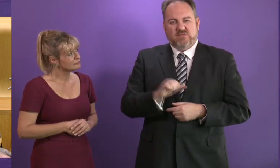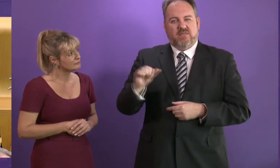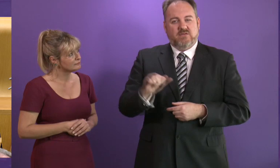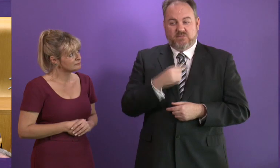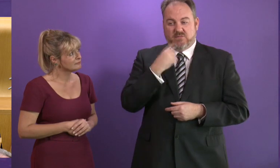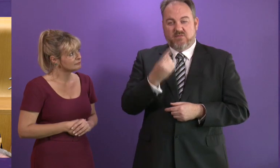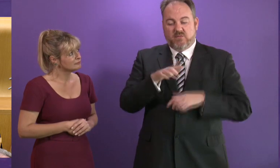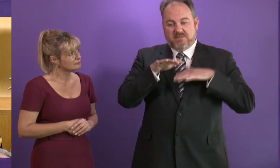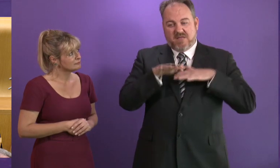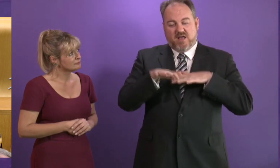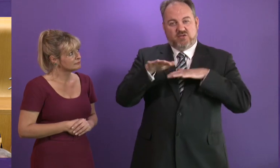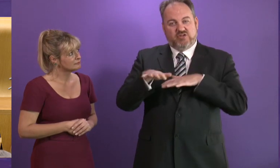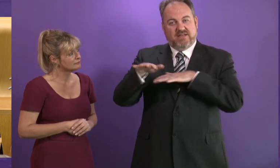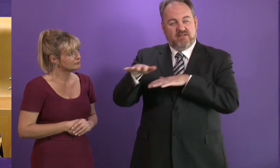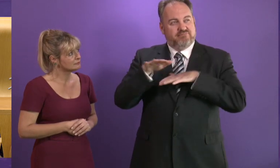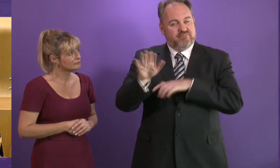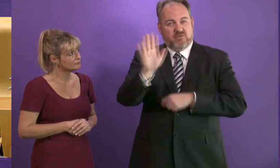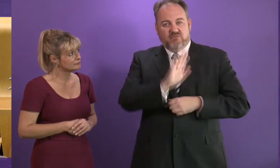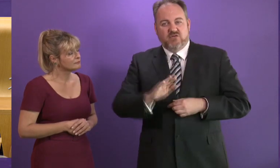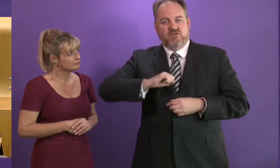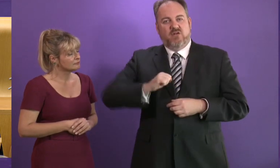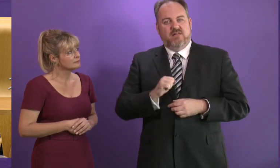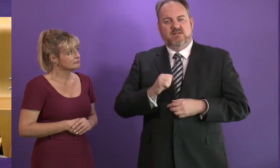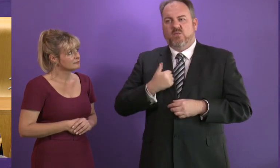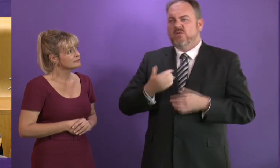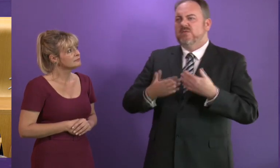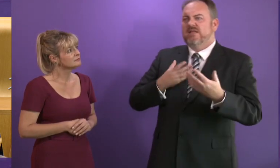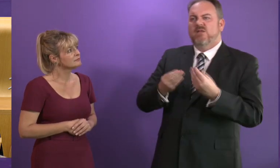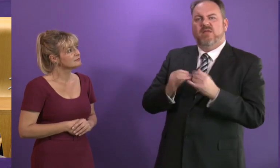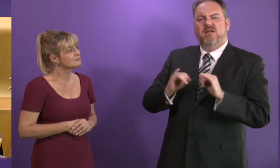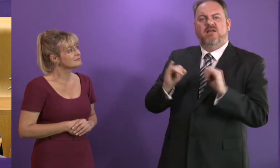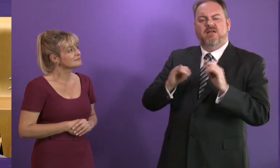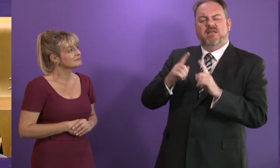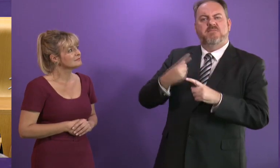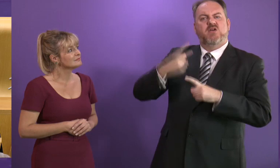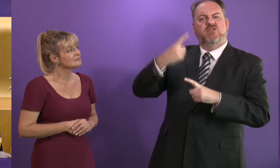demanding a response to the climate emergency. They know that Scotland cannot hold its head